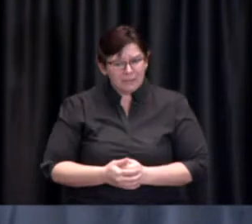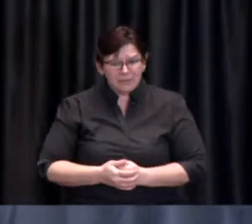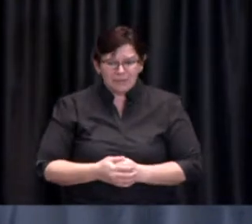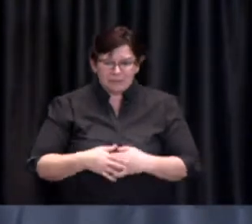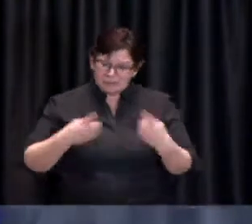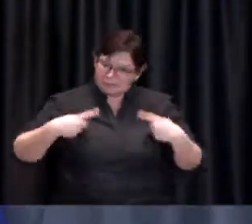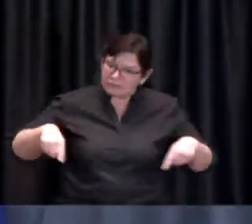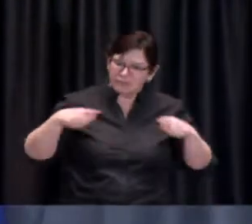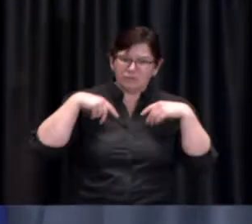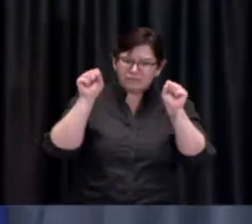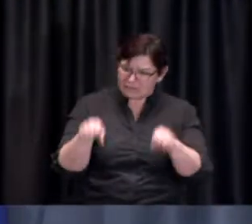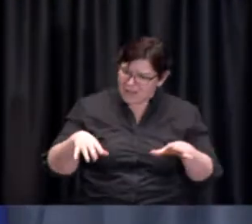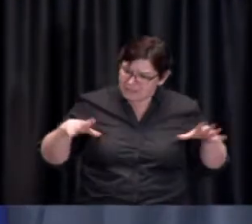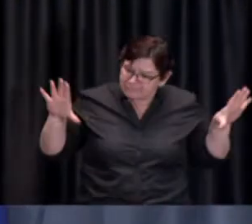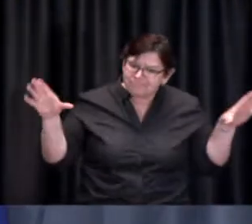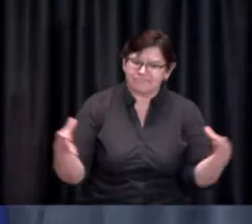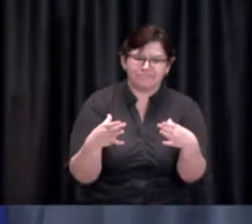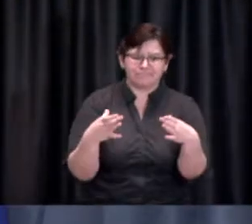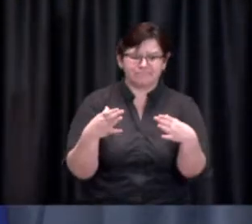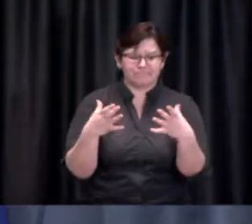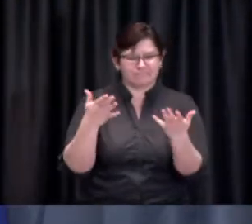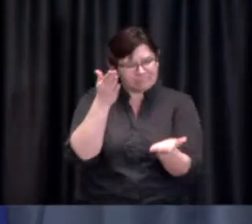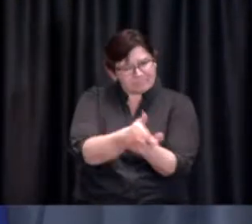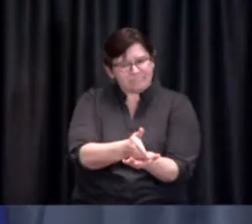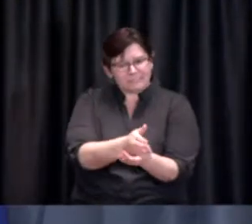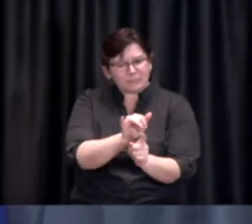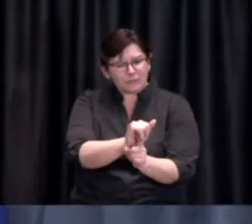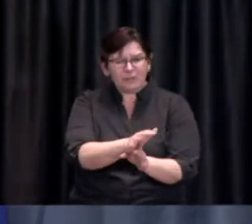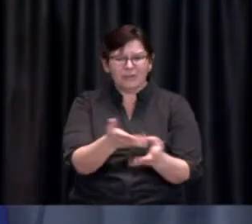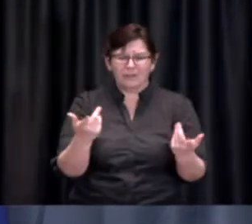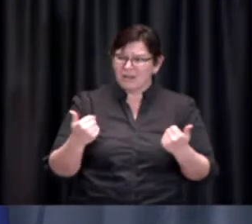make sure lives have been lost over this lives have been ruined over this and it's something